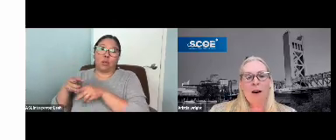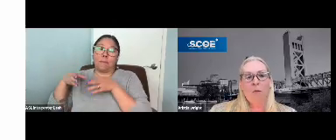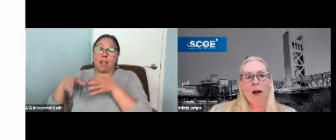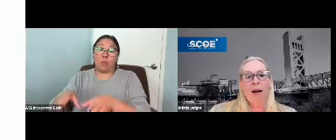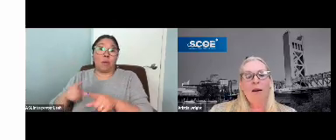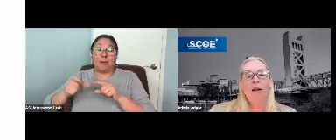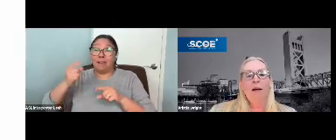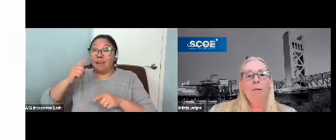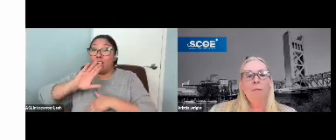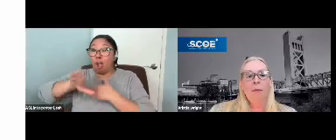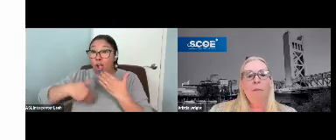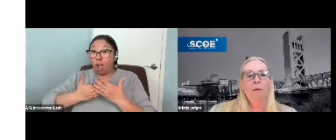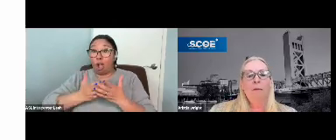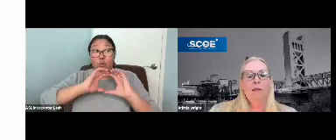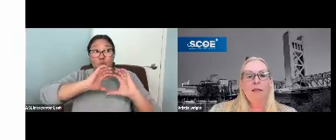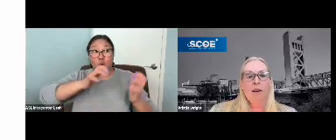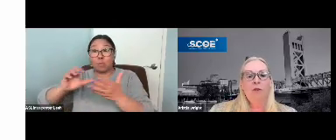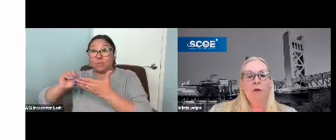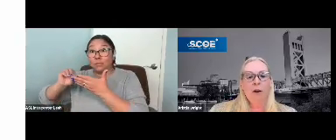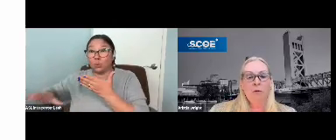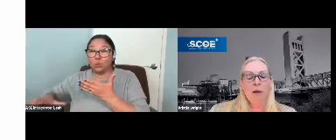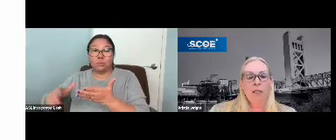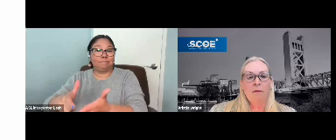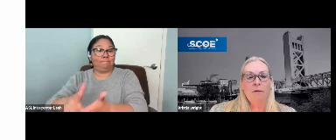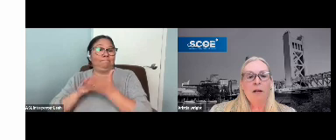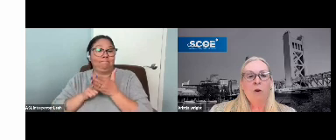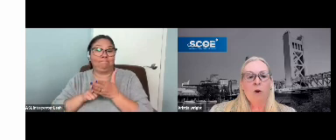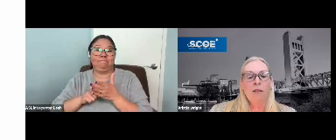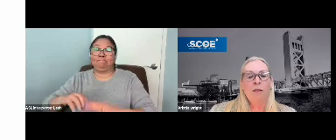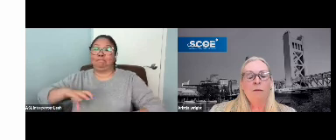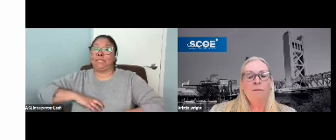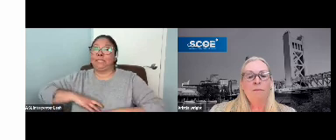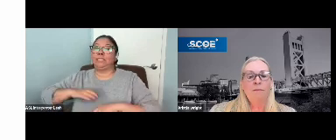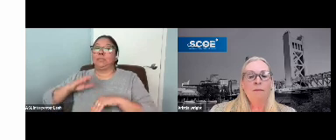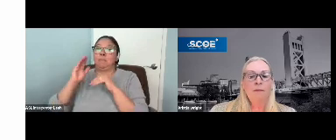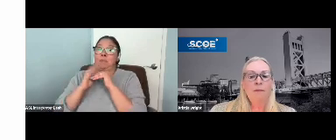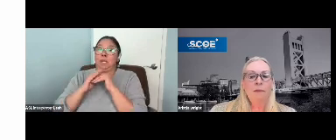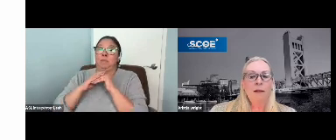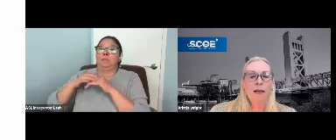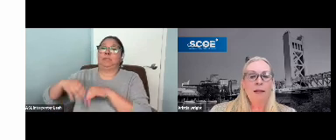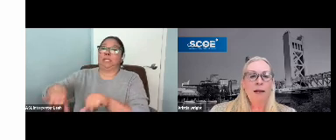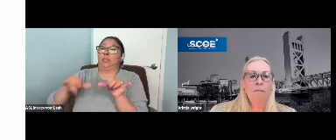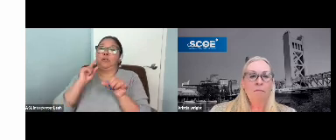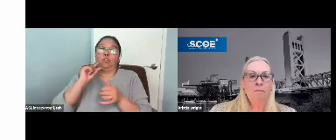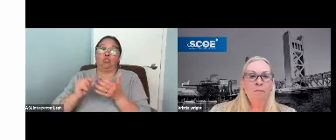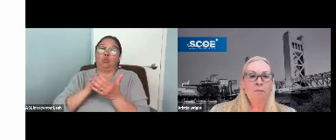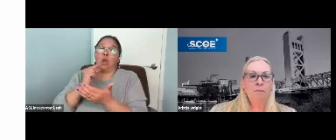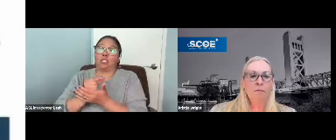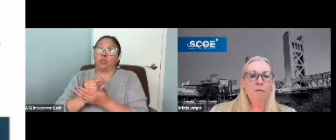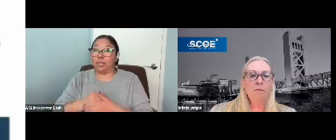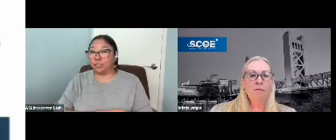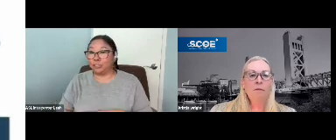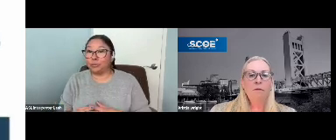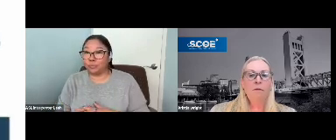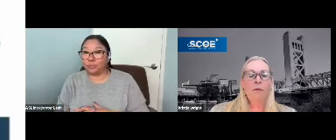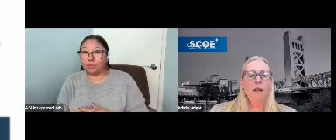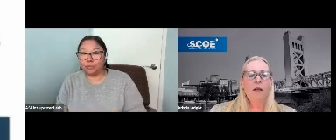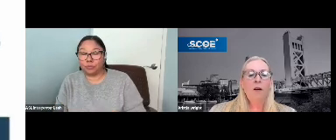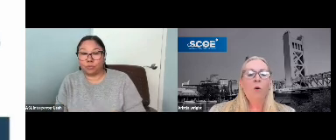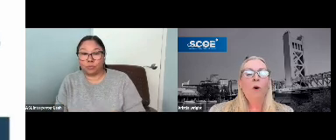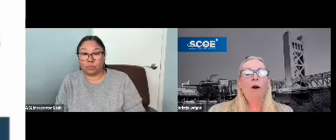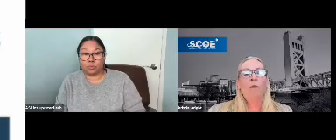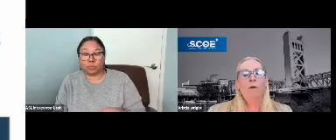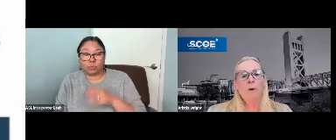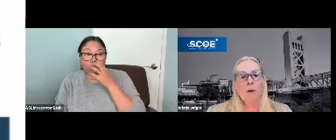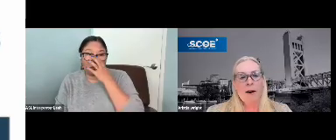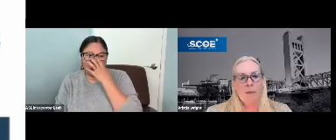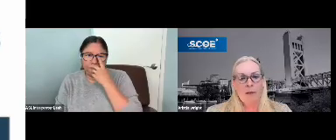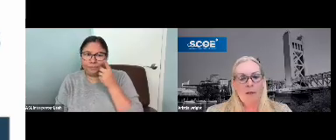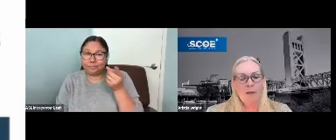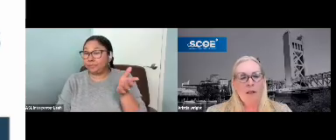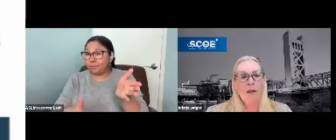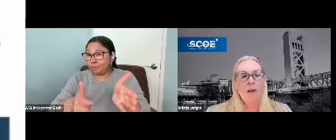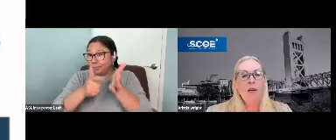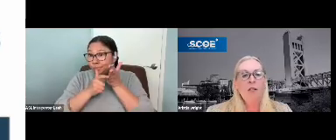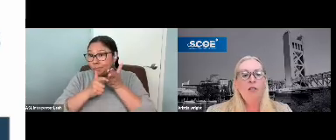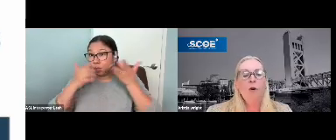the statewide minimum standards for graduation and courses. Next slide. What are those requirements?